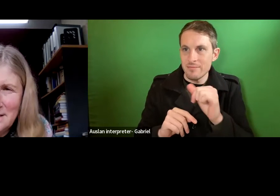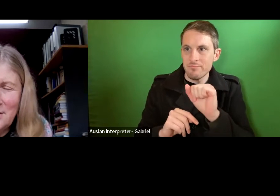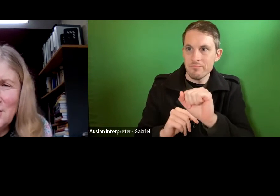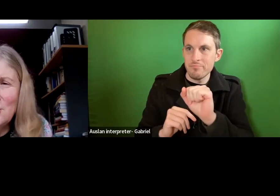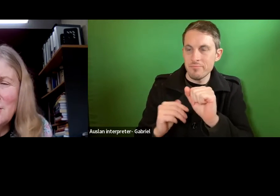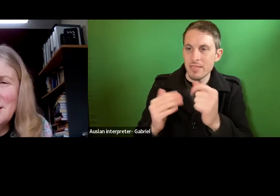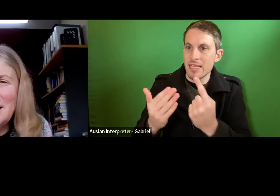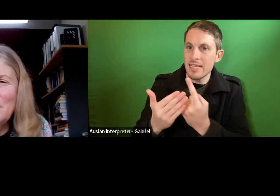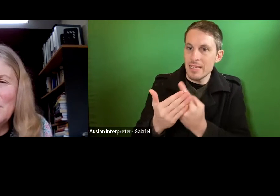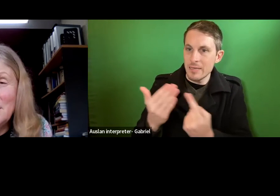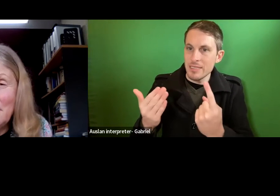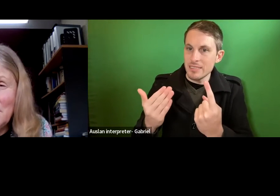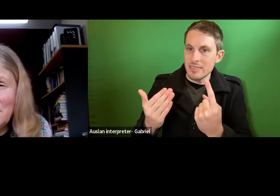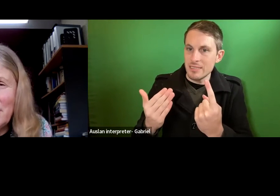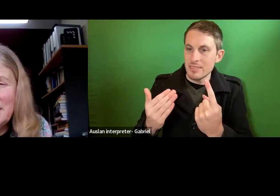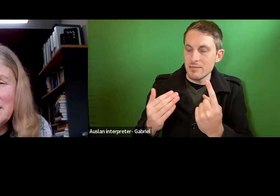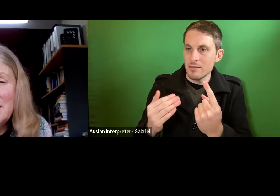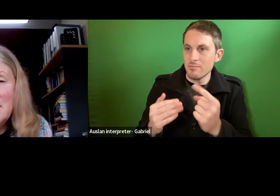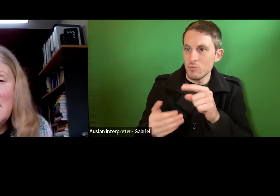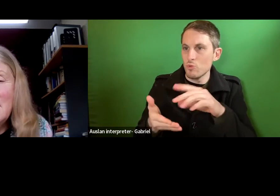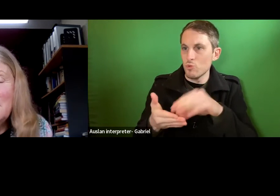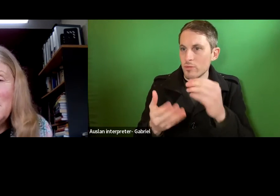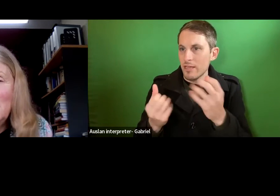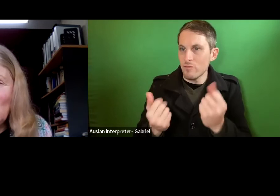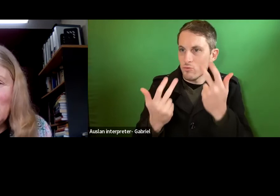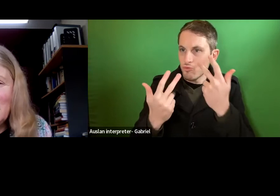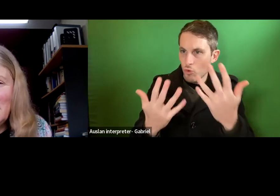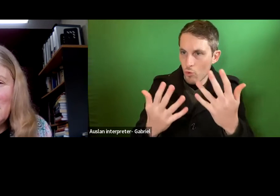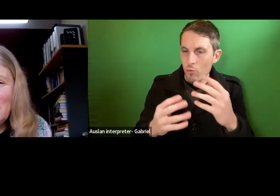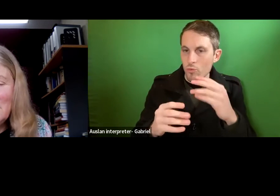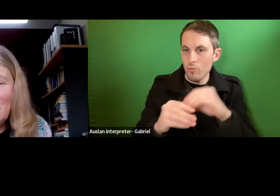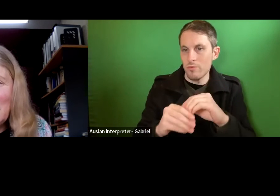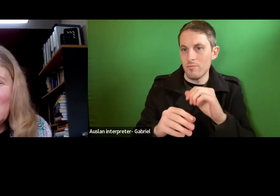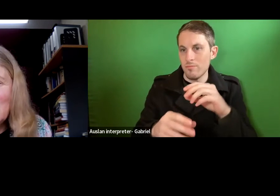that the student is able to demonstrate in the work that they are doing. So in other words,